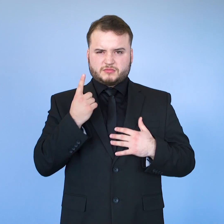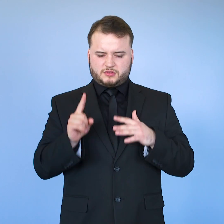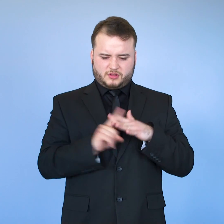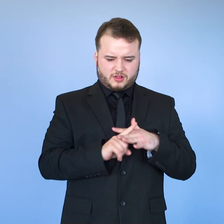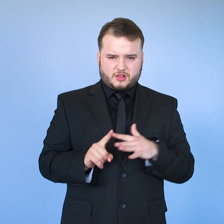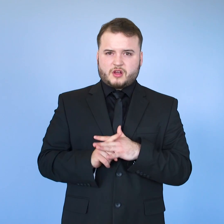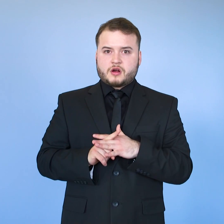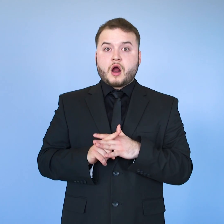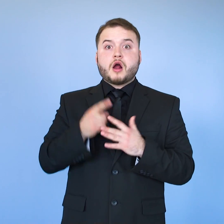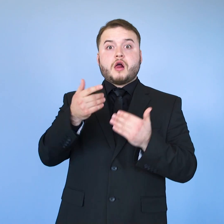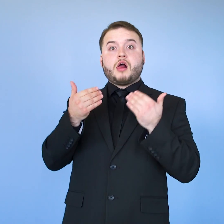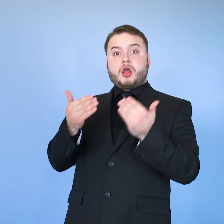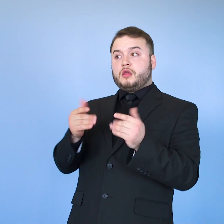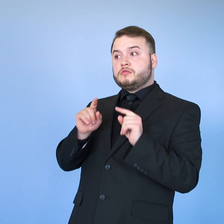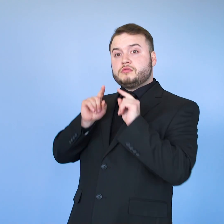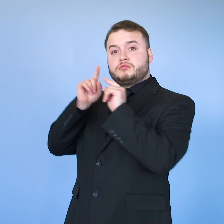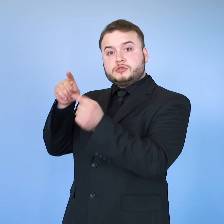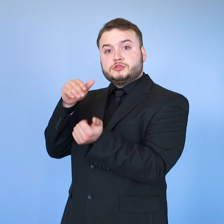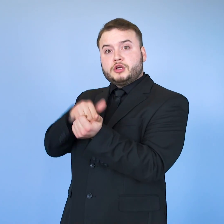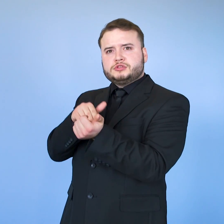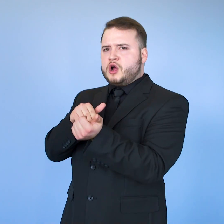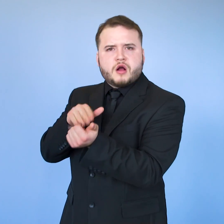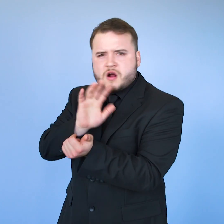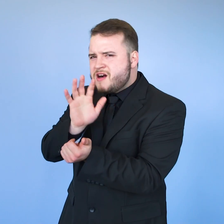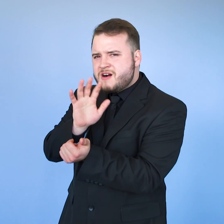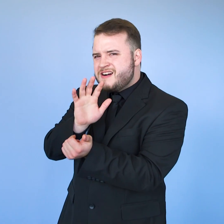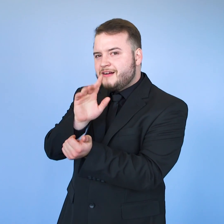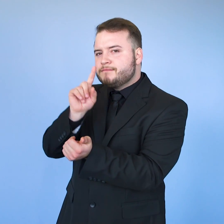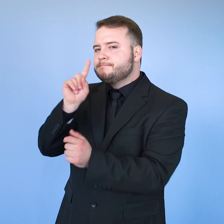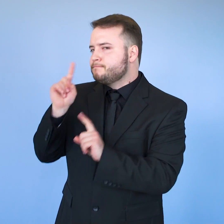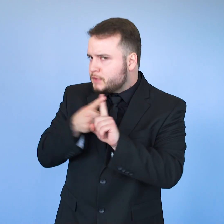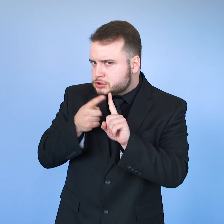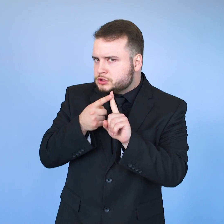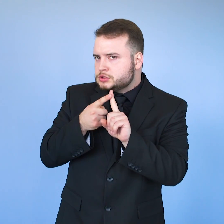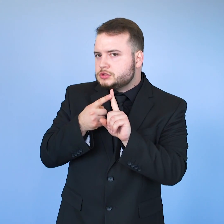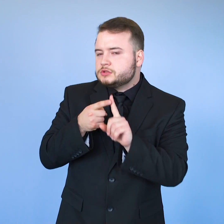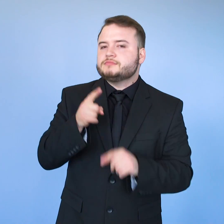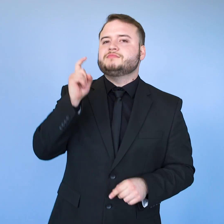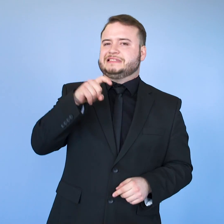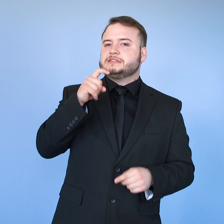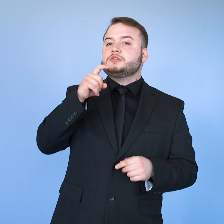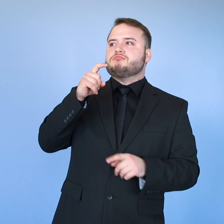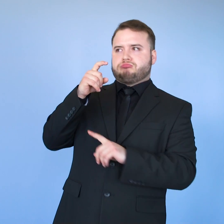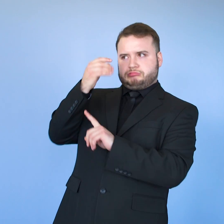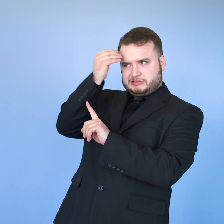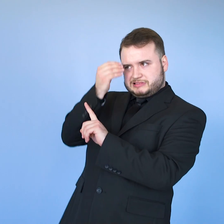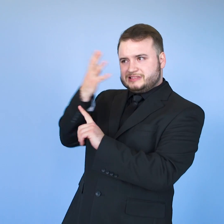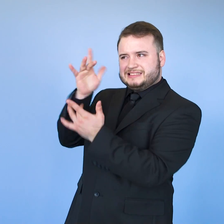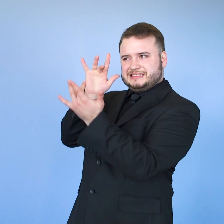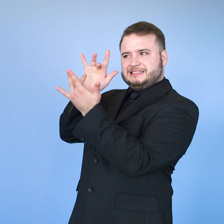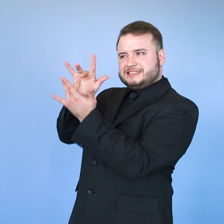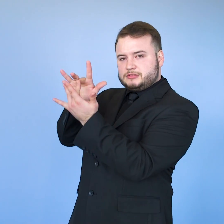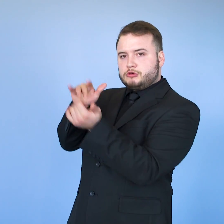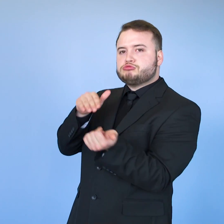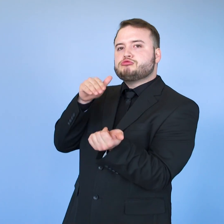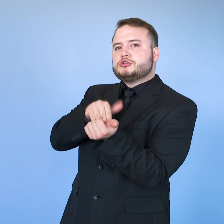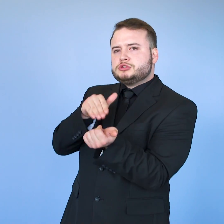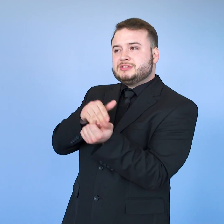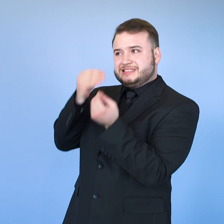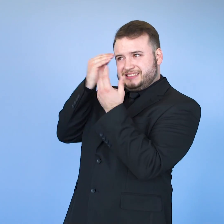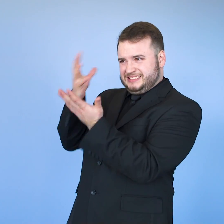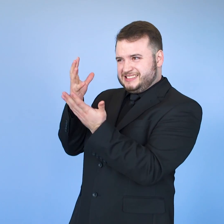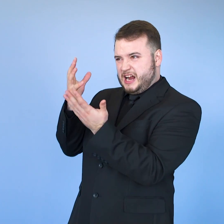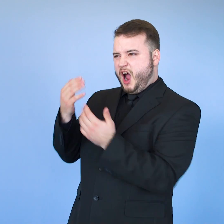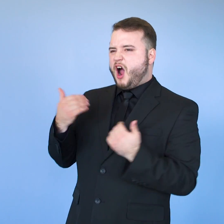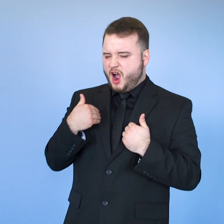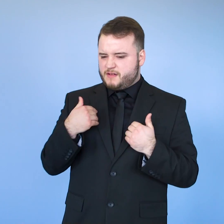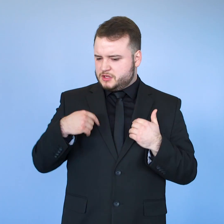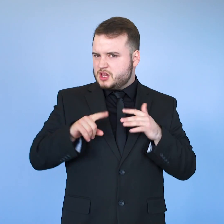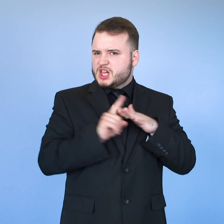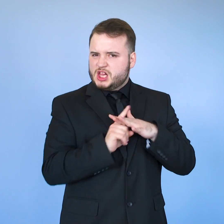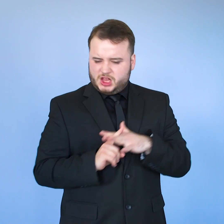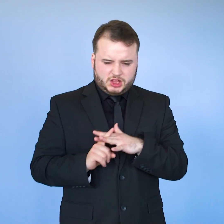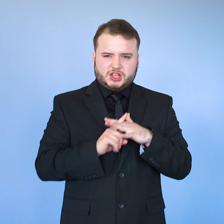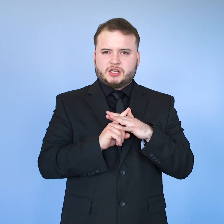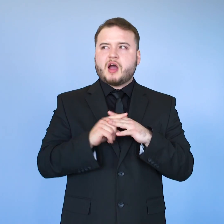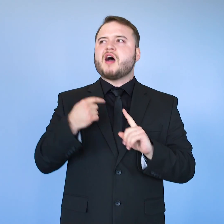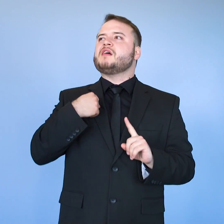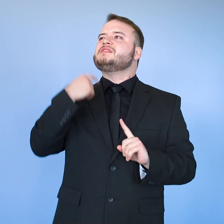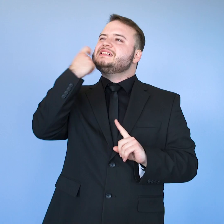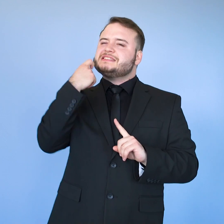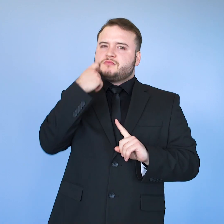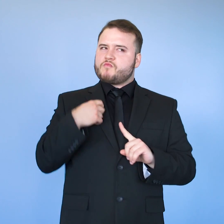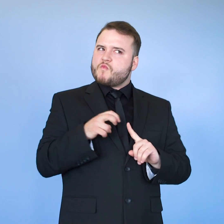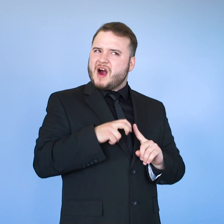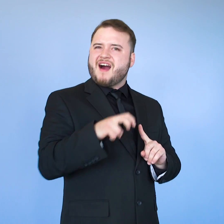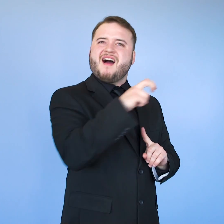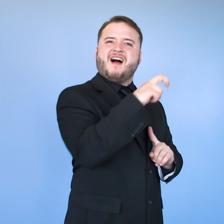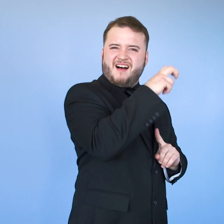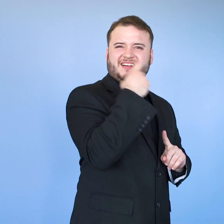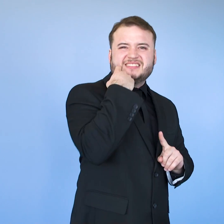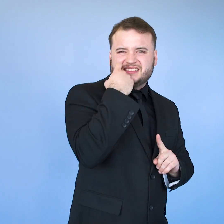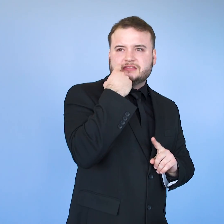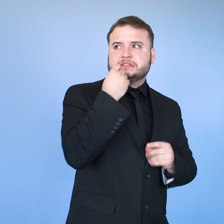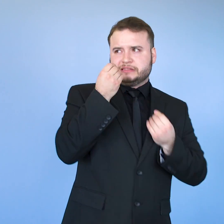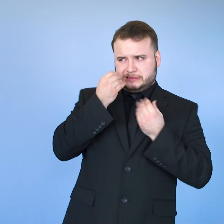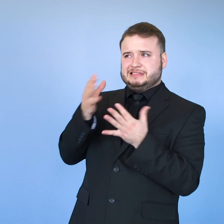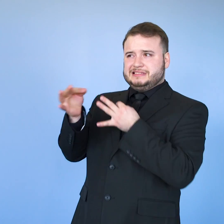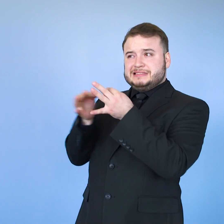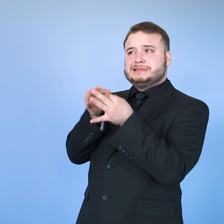be sure to call your doctor or health care provider to let them know of your symptoms and your travel history.